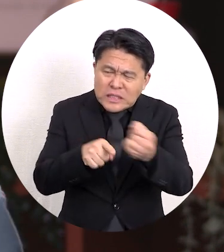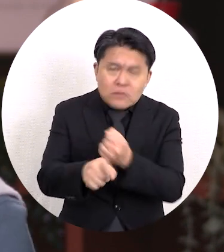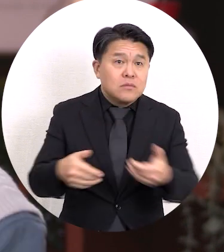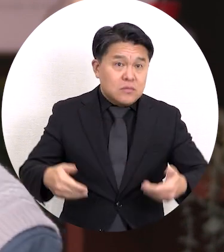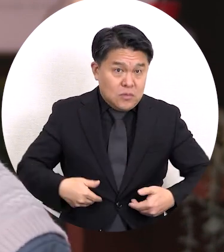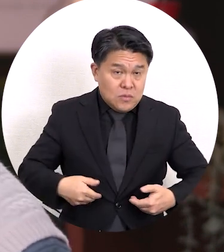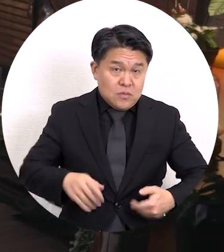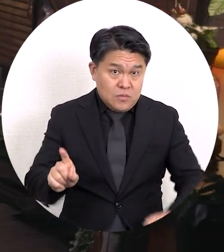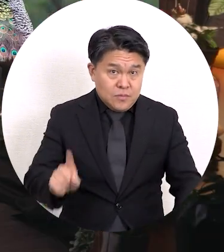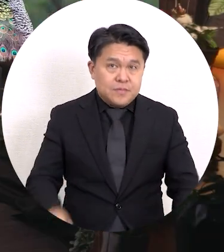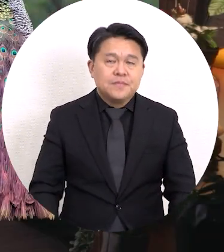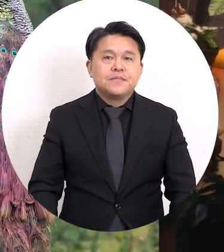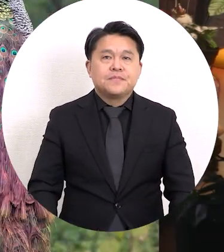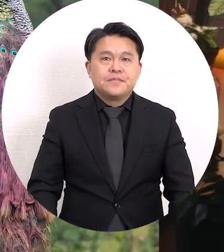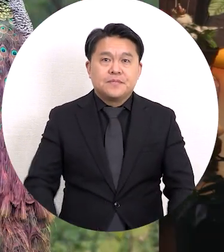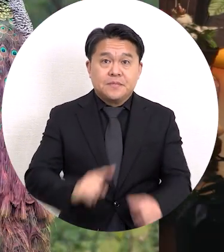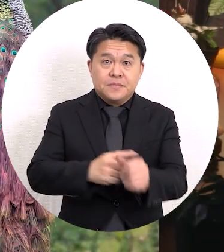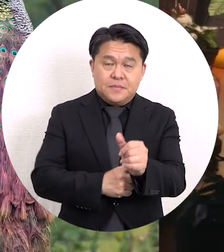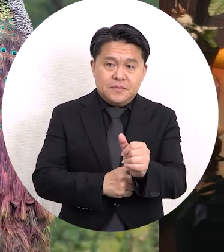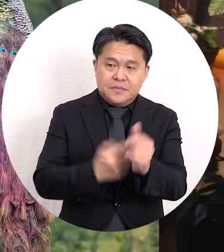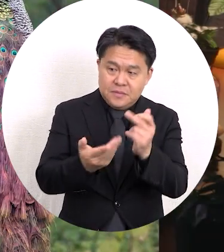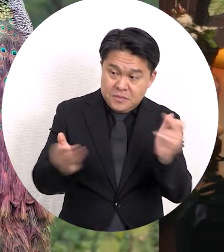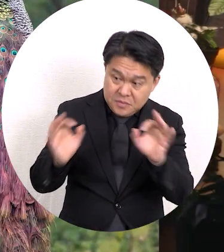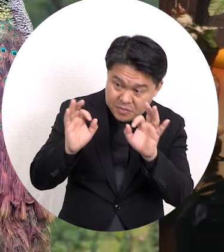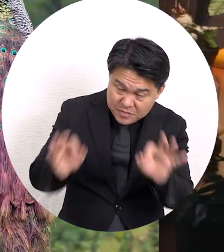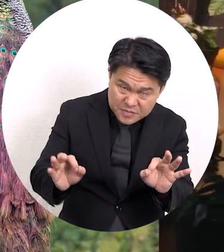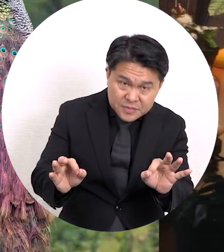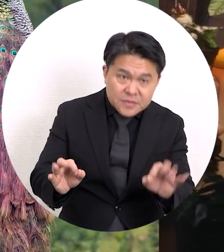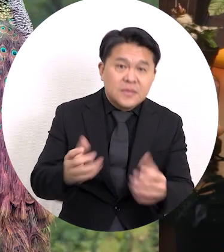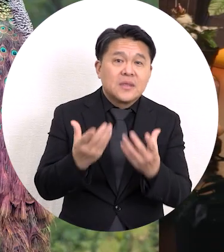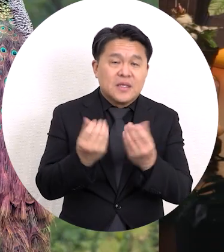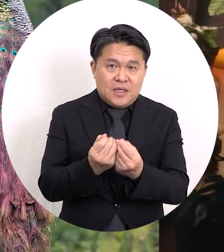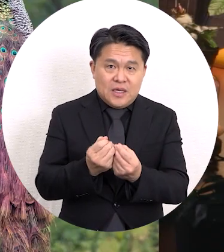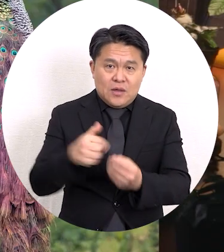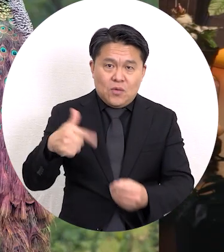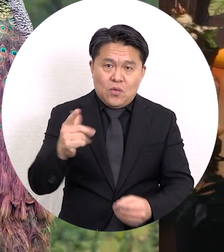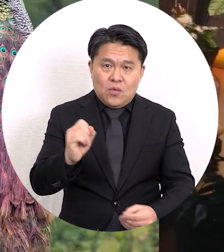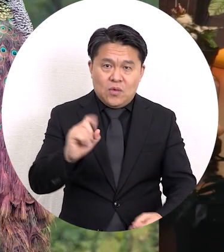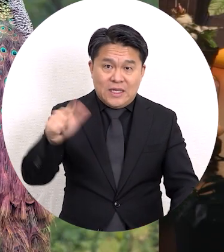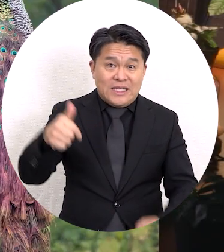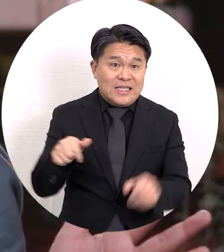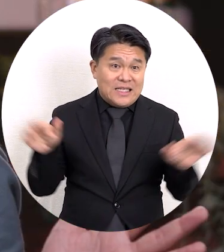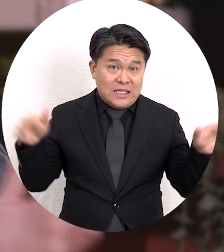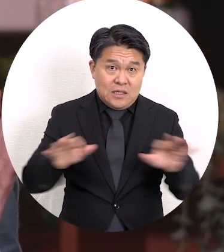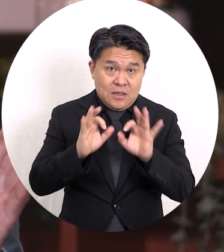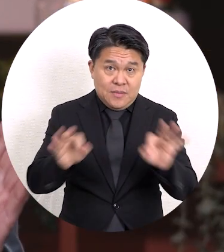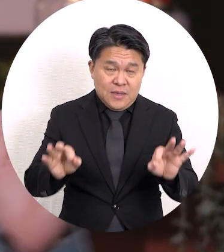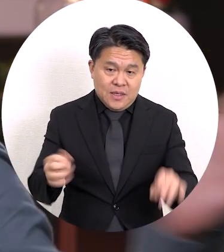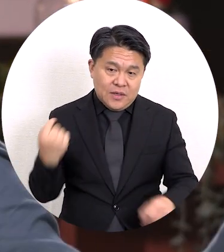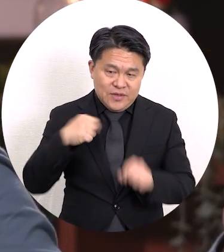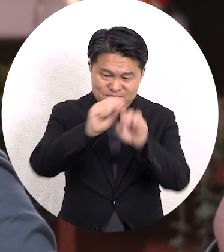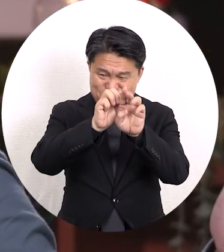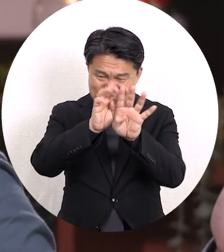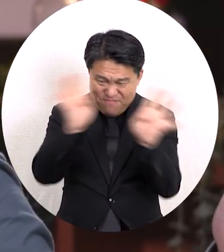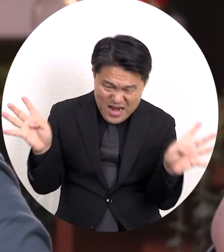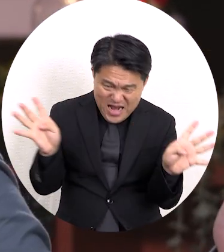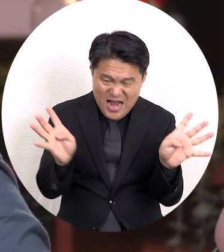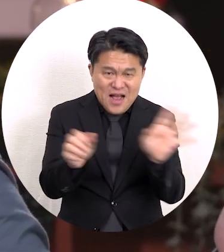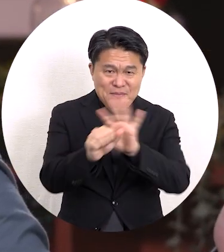So, when I look at nature, for example, there's the male peacock. When the male peacock spreads its wings,